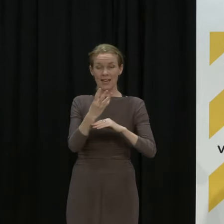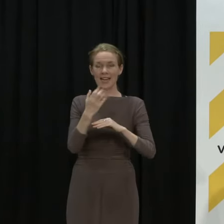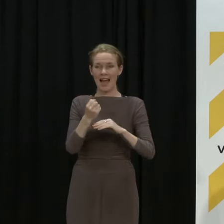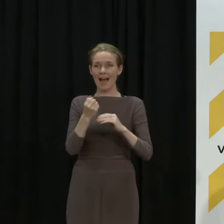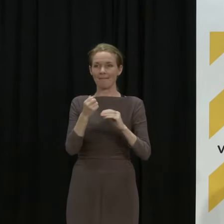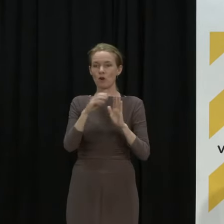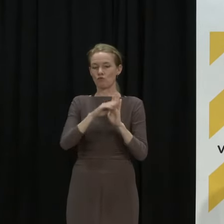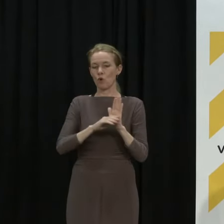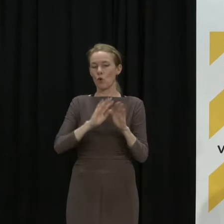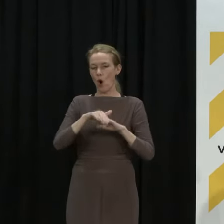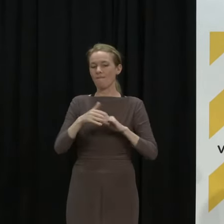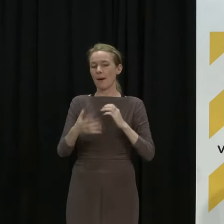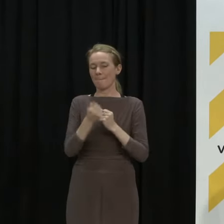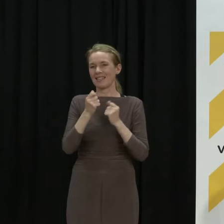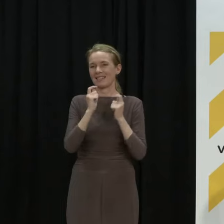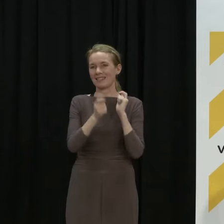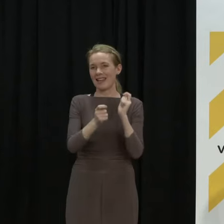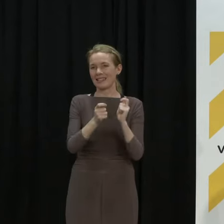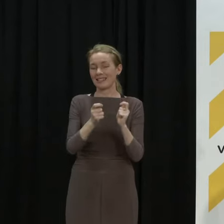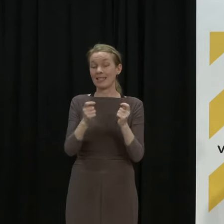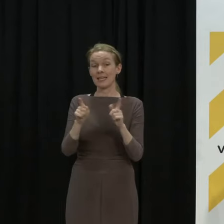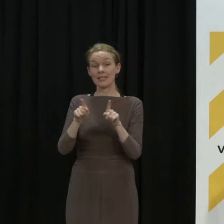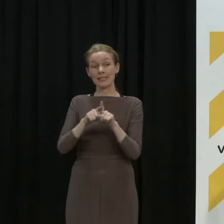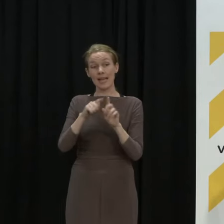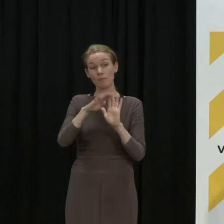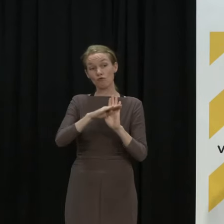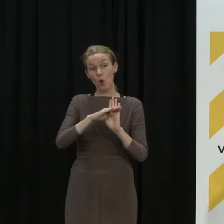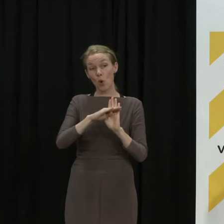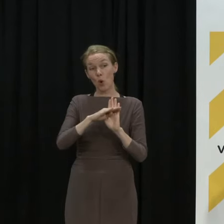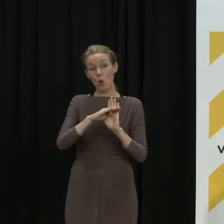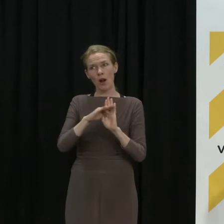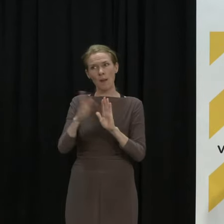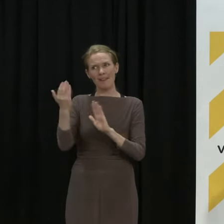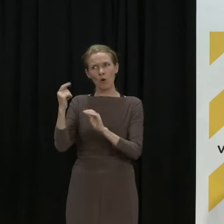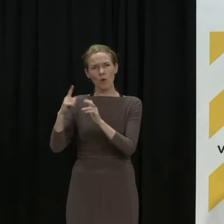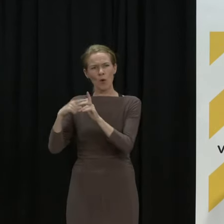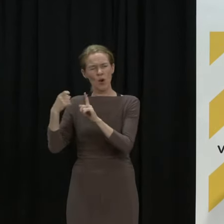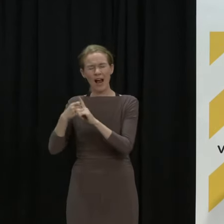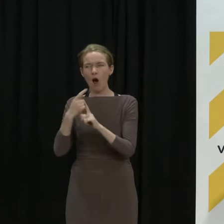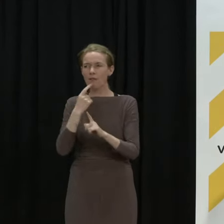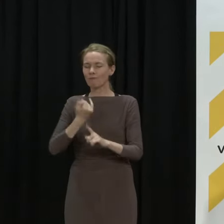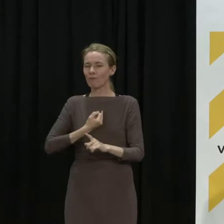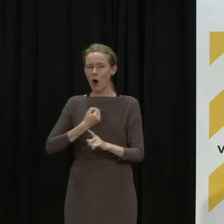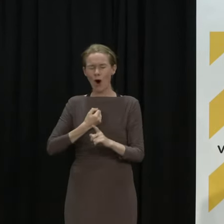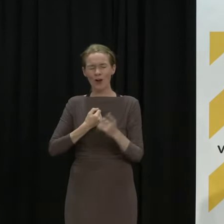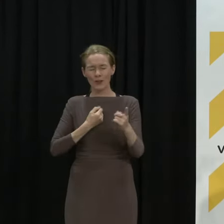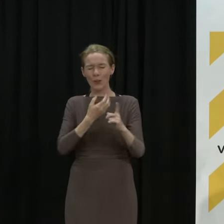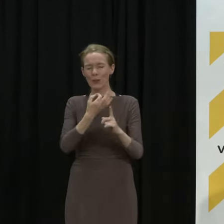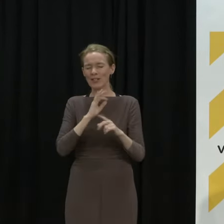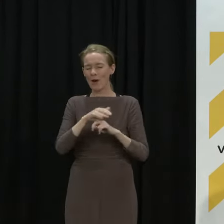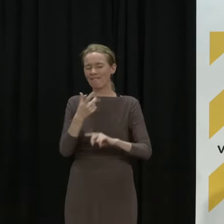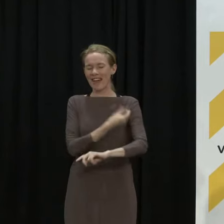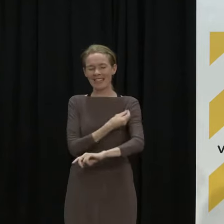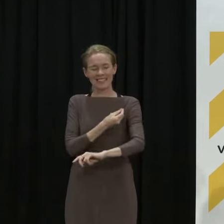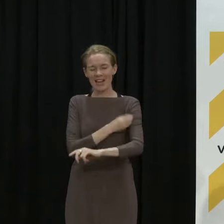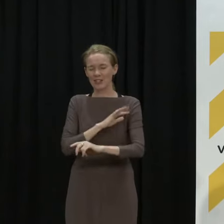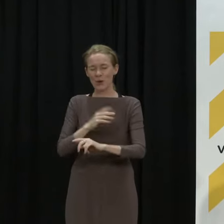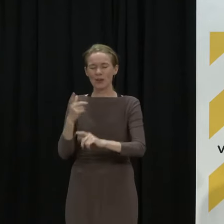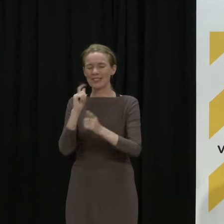area, the Level 3 area, sorry testing for that Level 3 area,